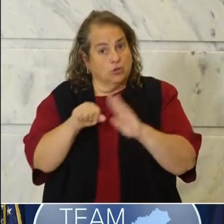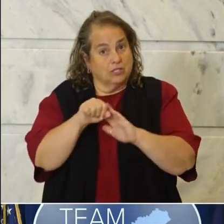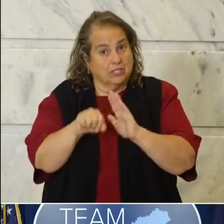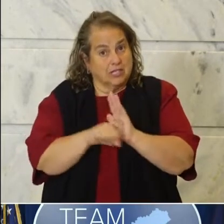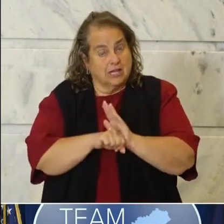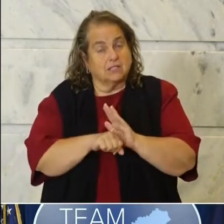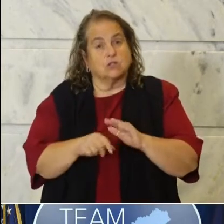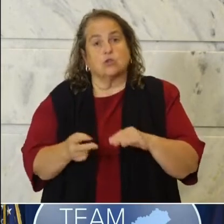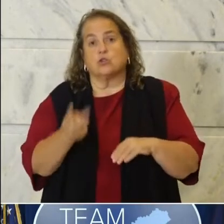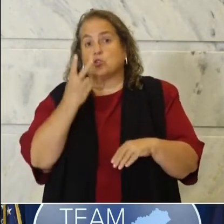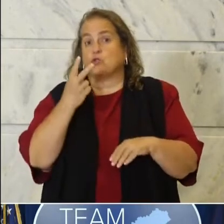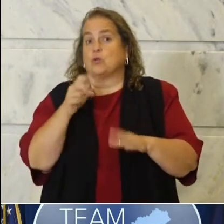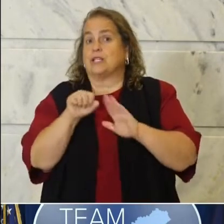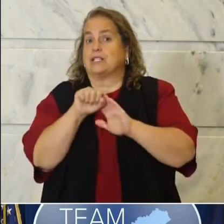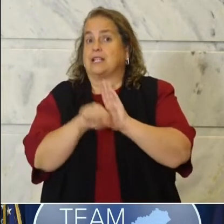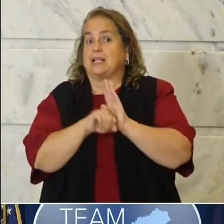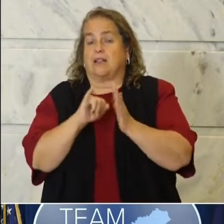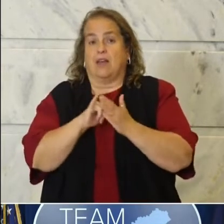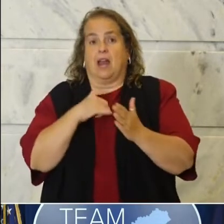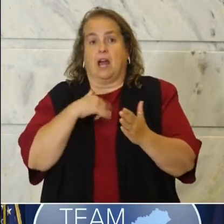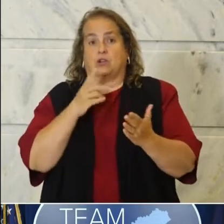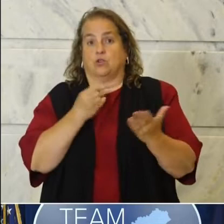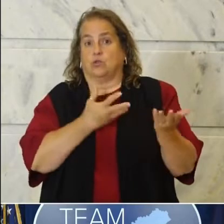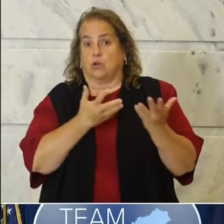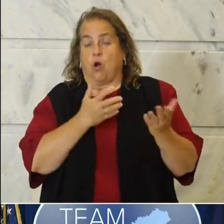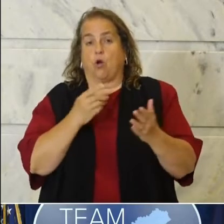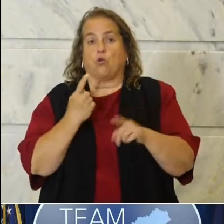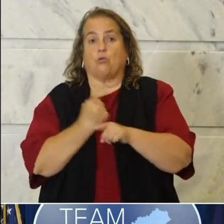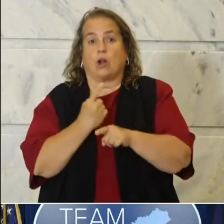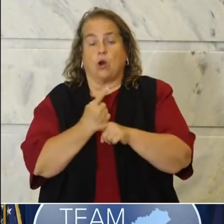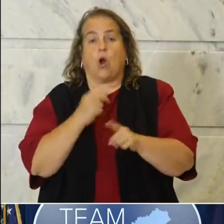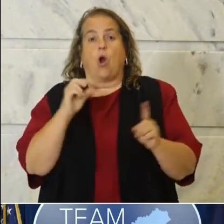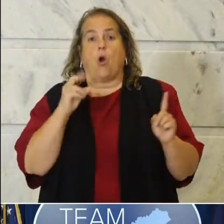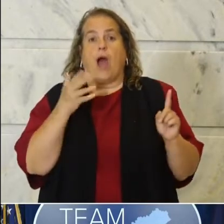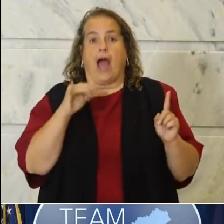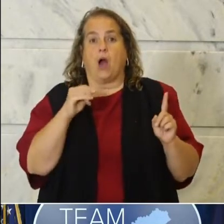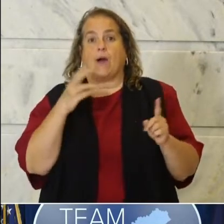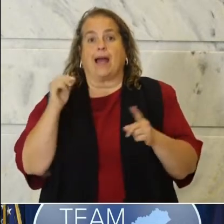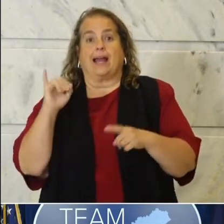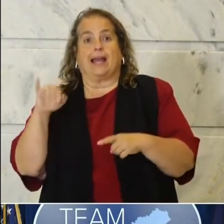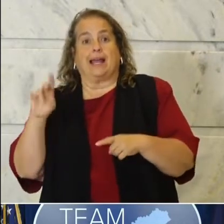talk to regularly Ohio and Indiana have now followed our and other people's